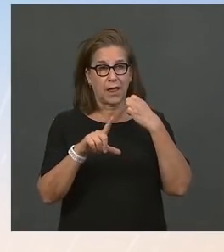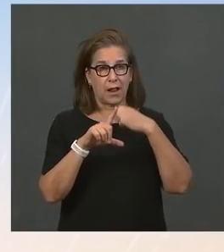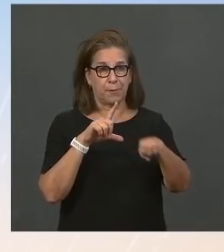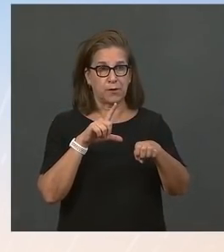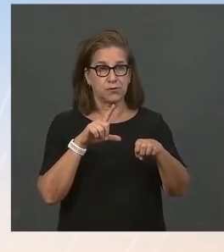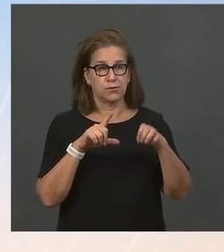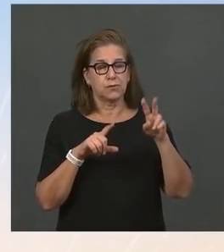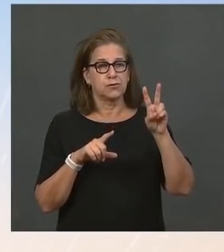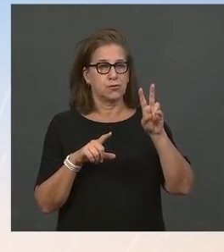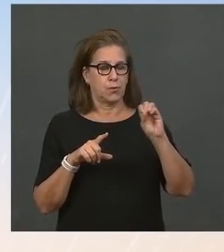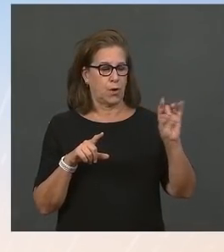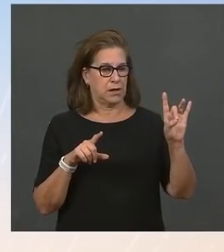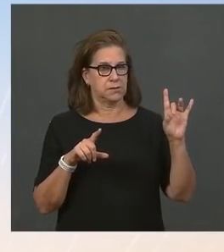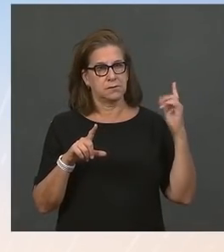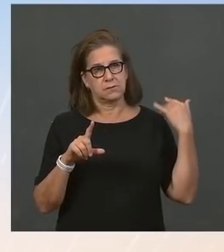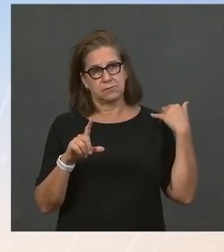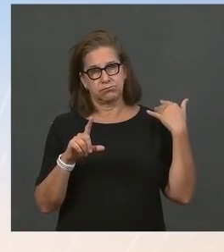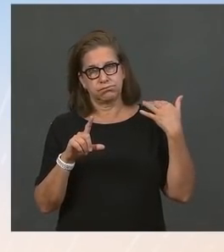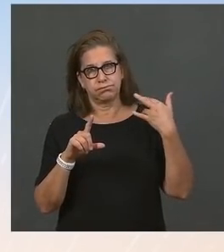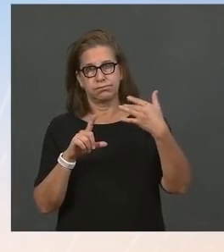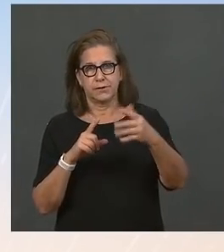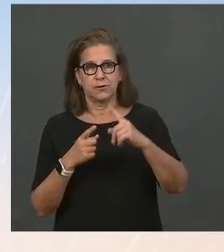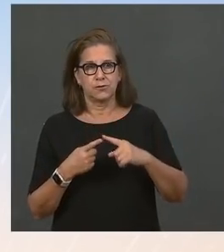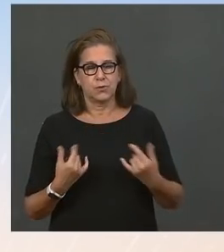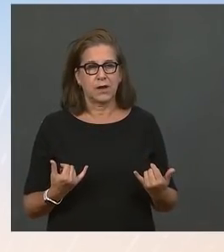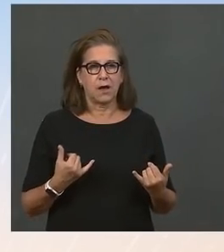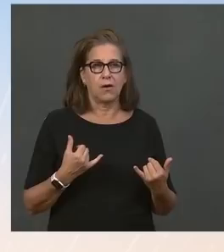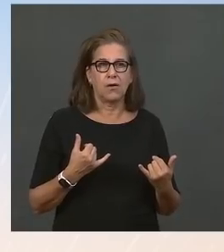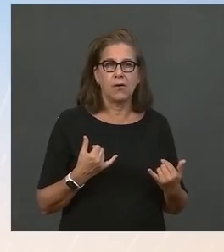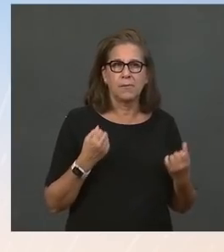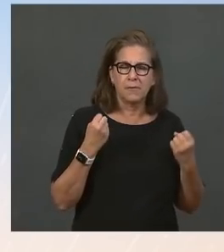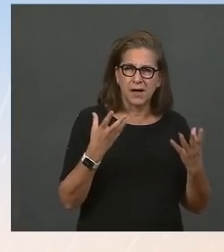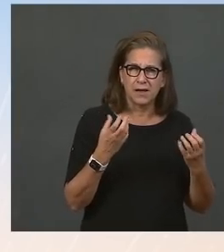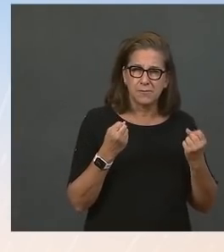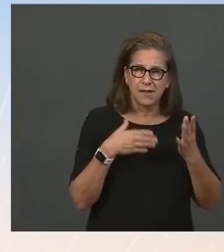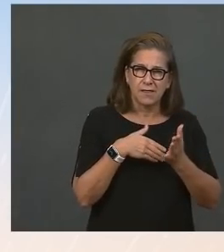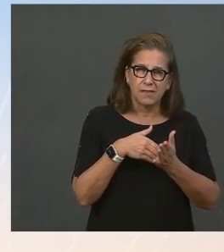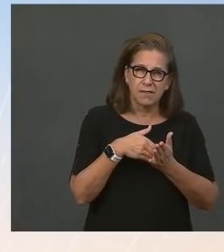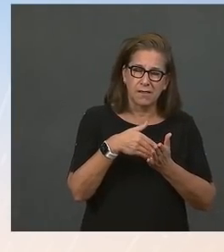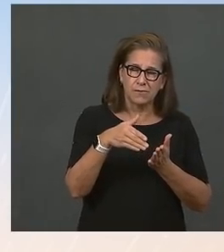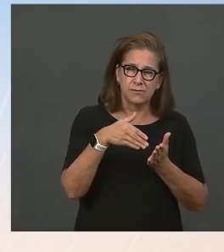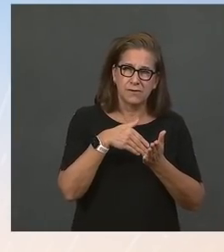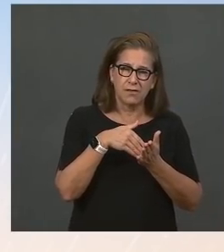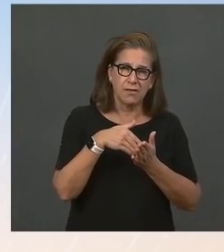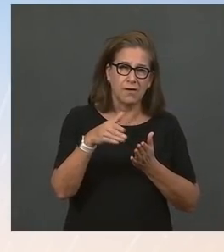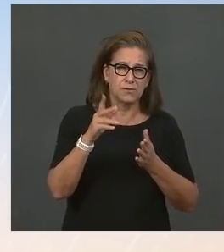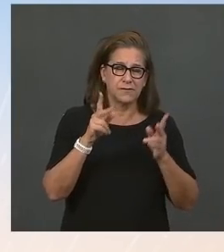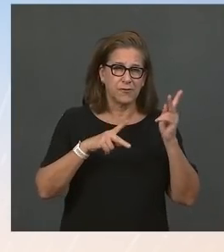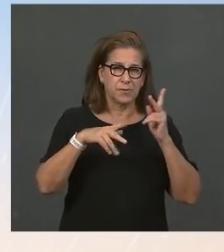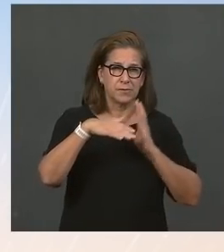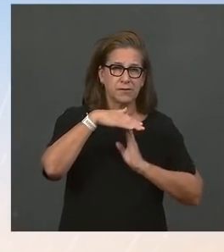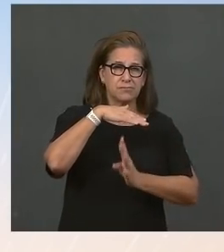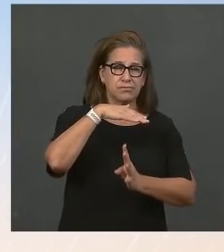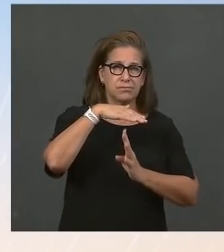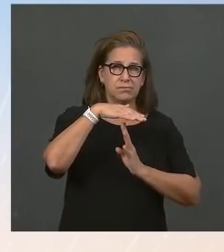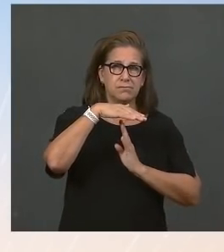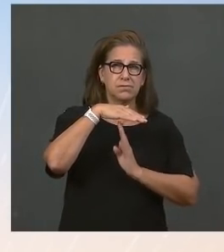through the course of Democratic and Republican Presidents, and the -- the immi- -- the need to reform the immigration system is even farther long overdue? No.